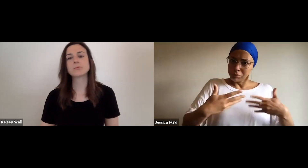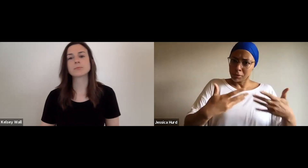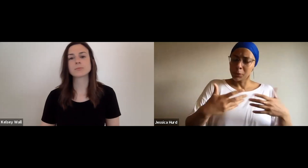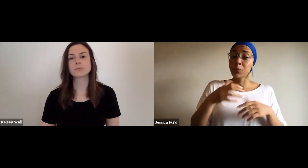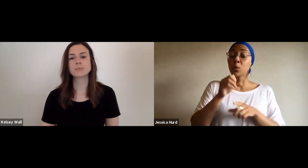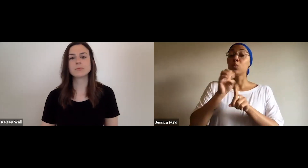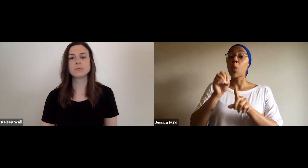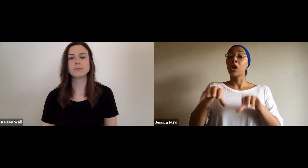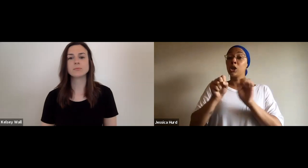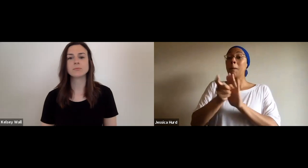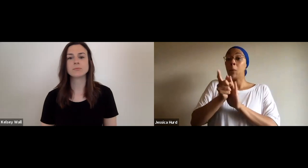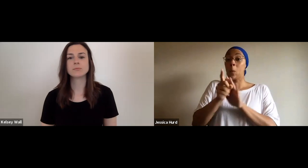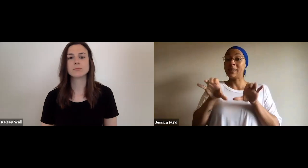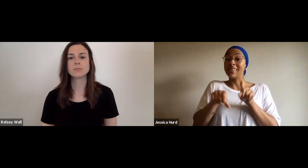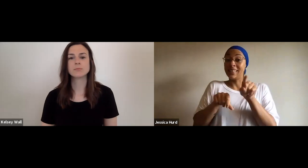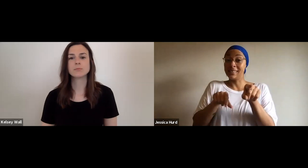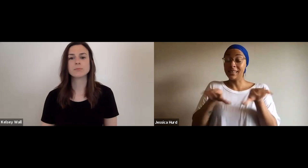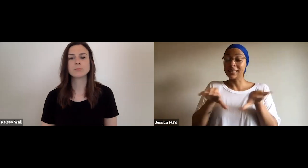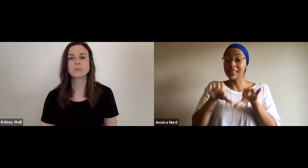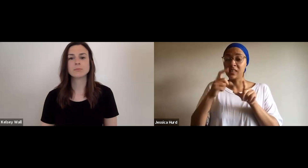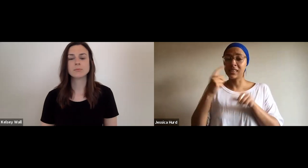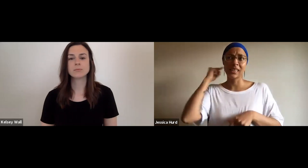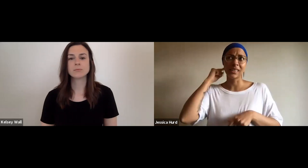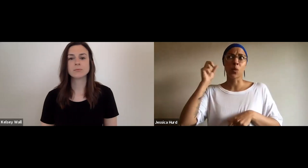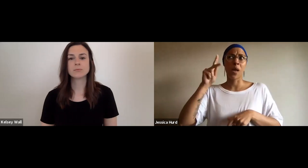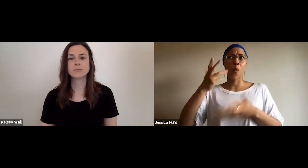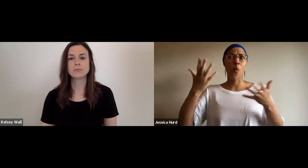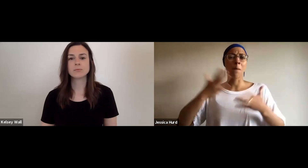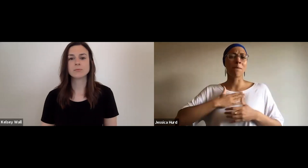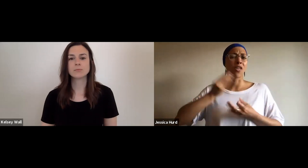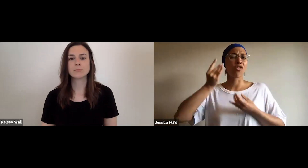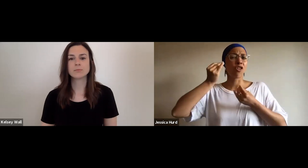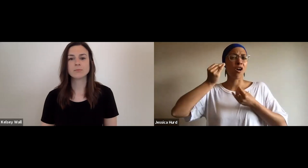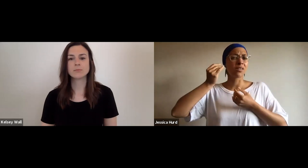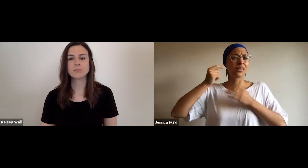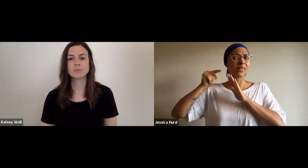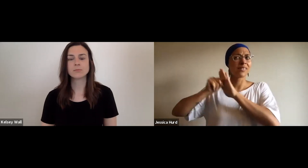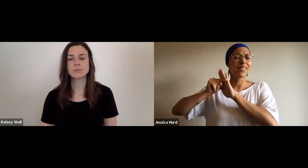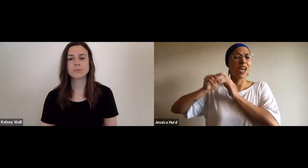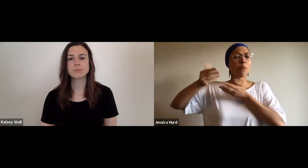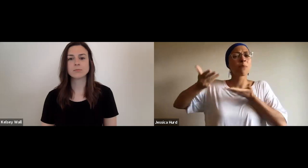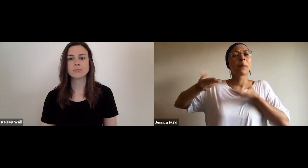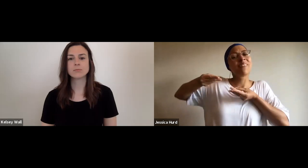and, like, I can't get things done, and I can't catch up. So, in that moment, I have this subconscious thought